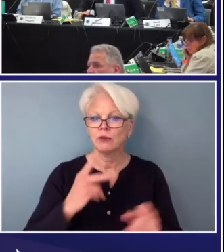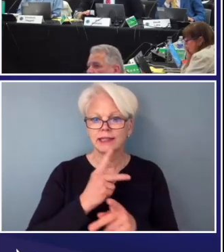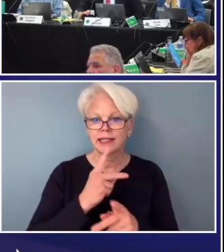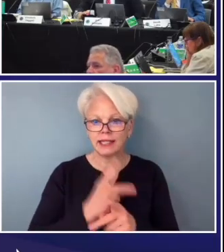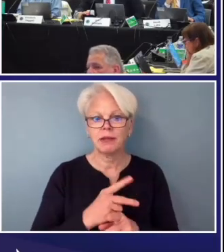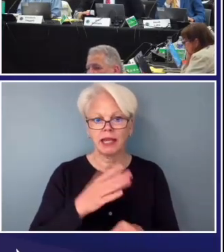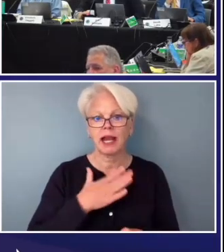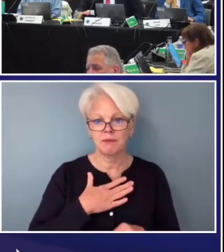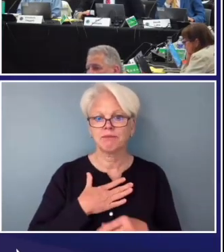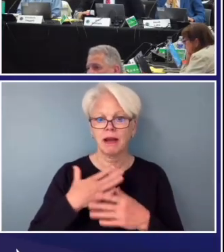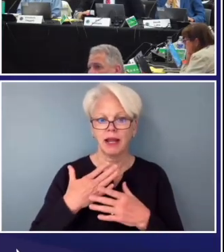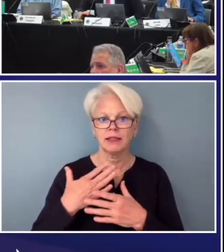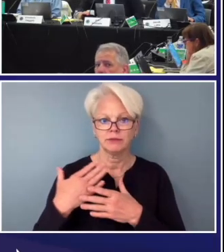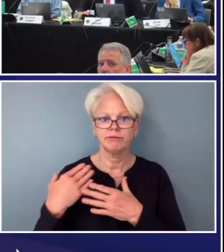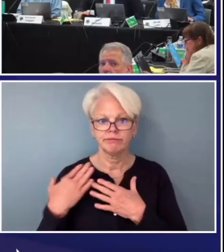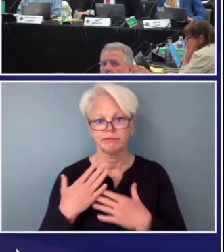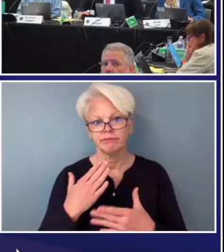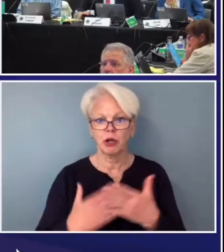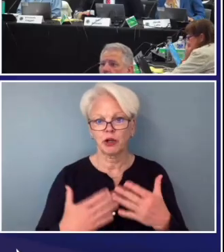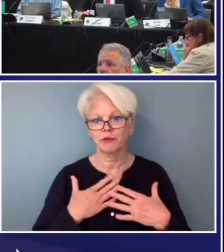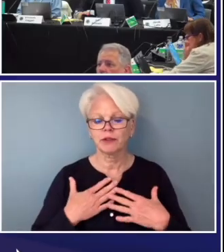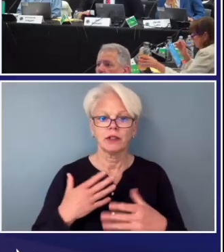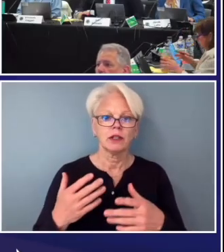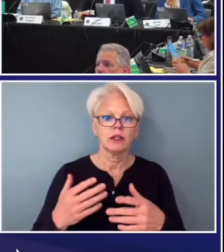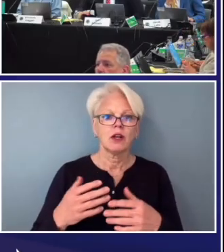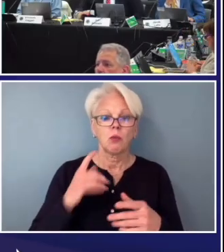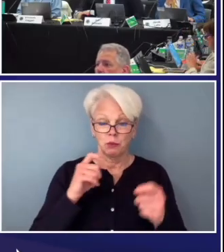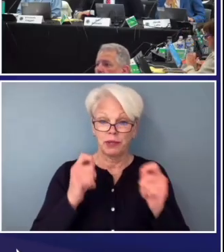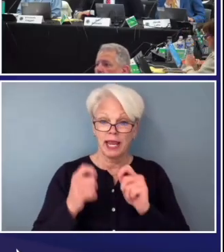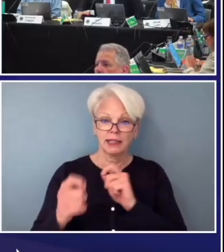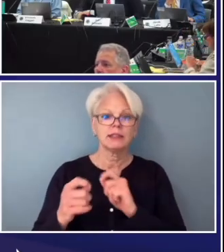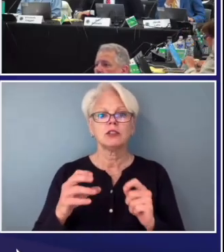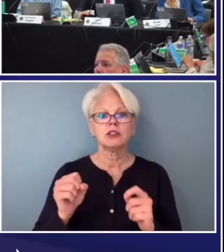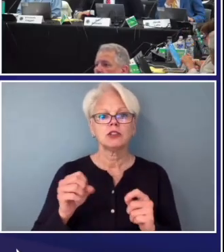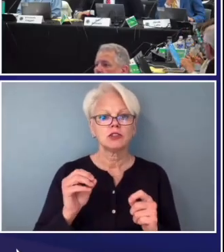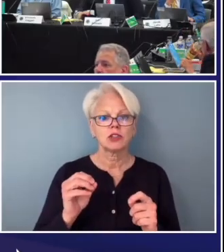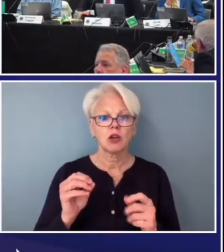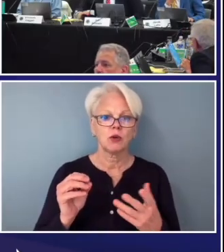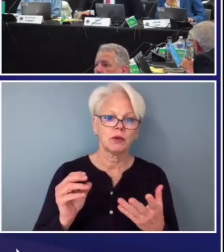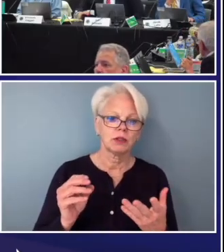When we did the editing, so we did a little bit of, we didn't need to reserve B.